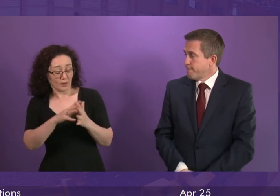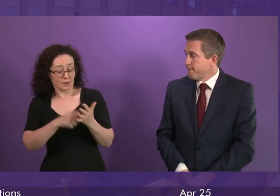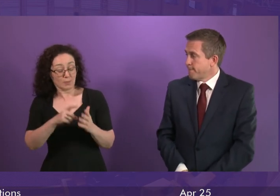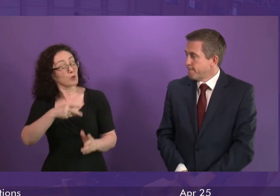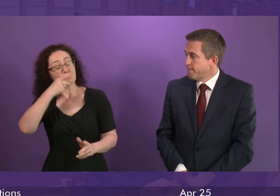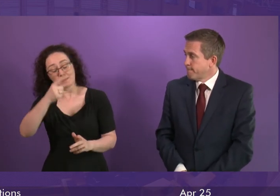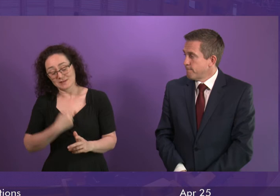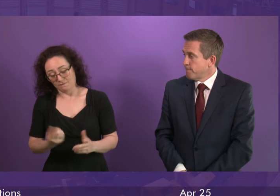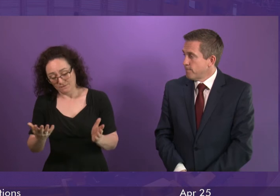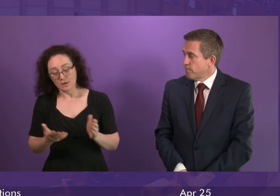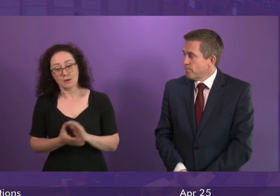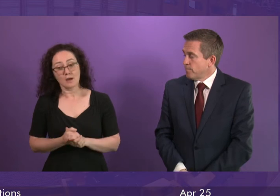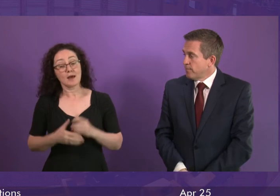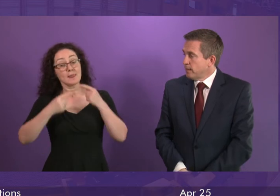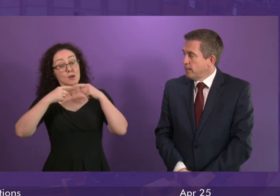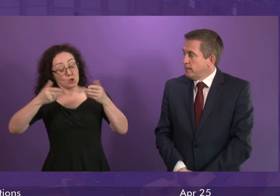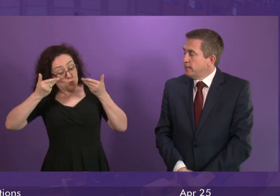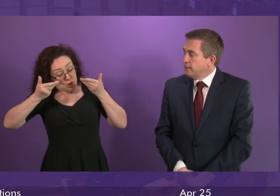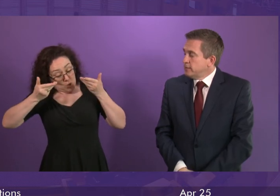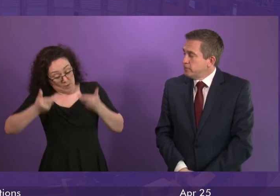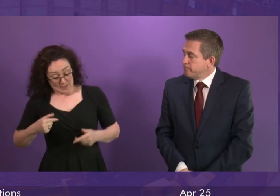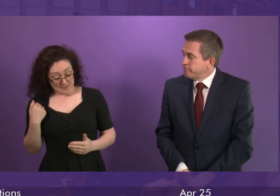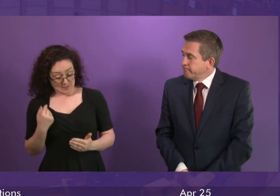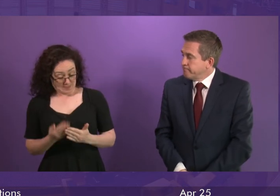them—the ministerial announcement this week was that the cut in the air departure tax